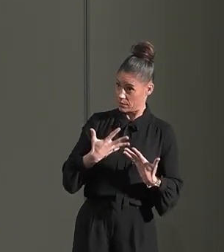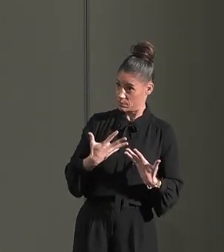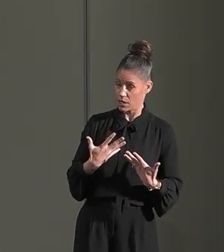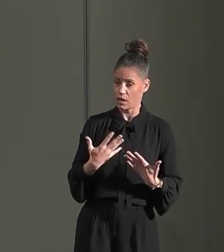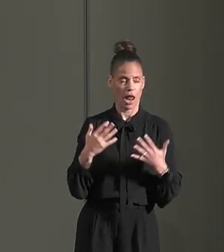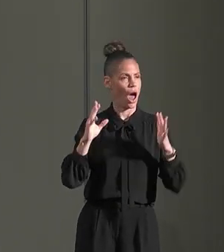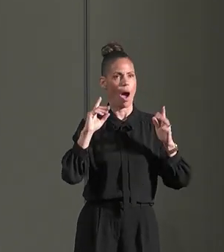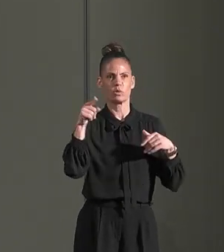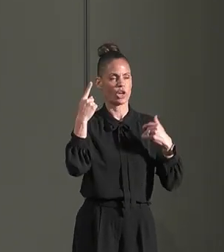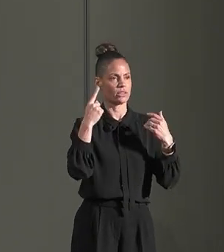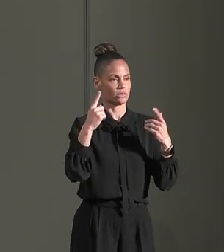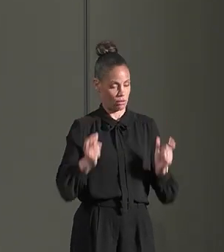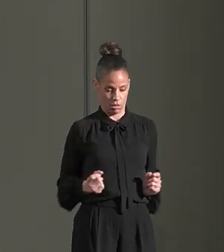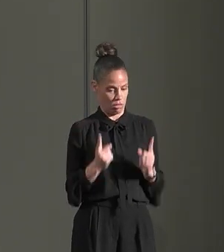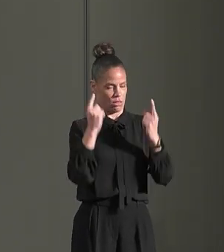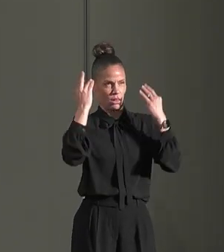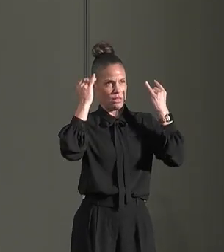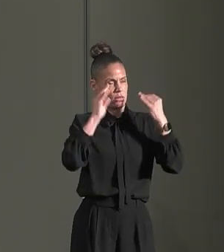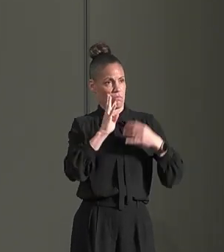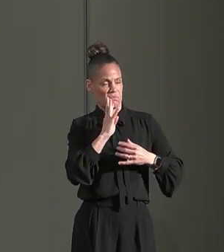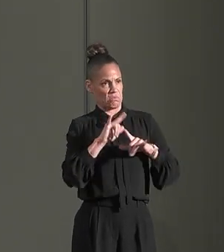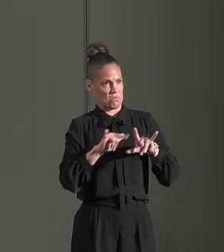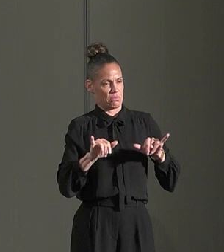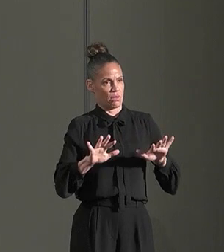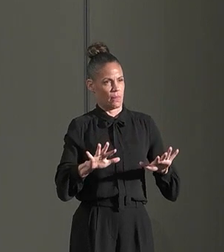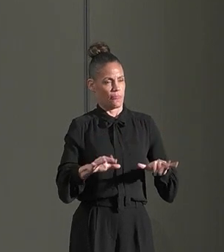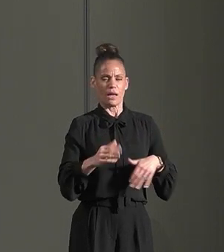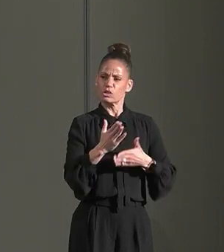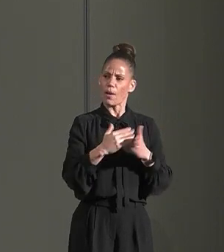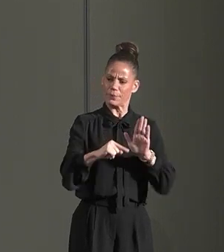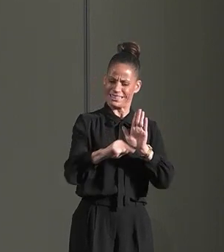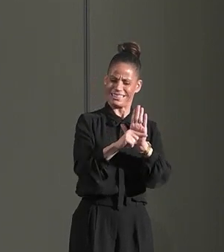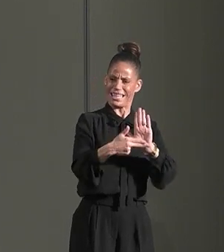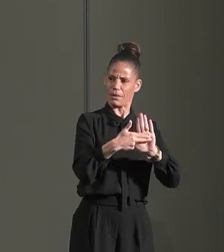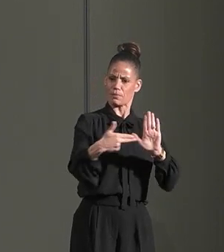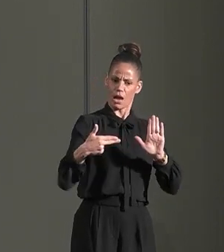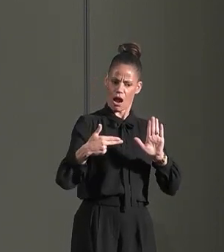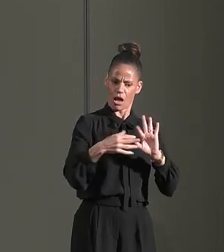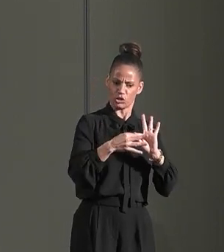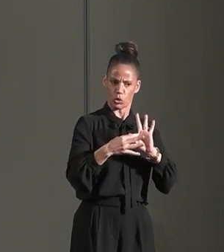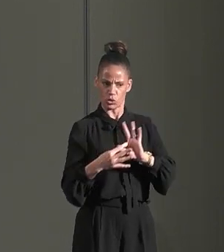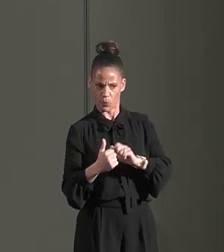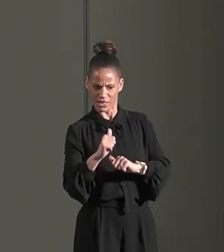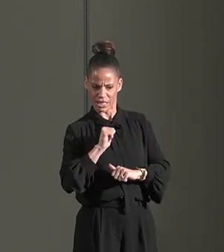off the top of my head, there are some stigma associated with self-identifying. That is a